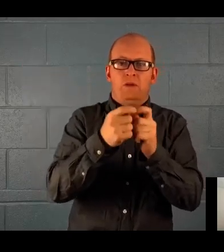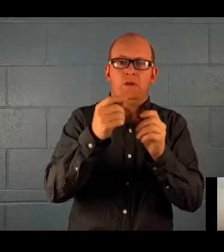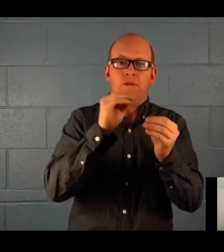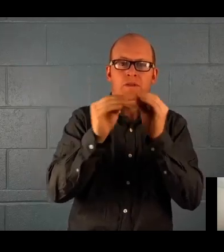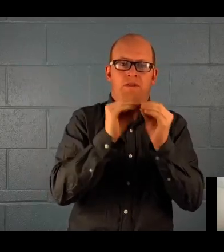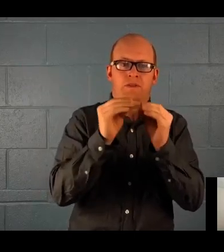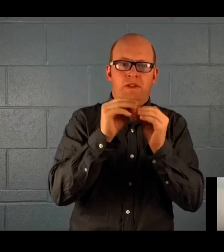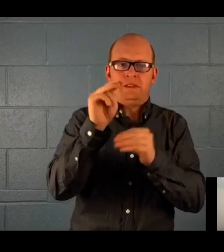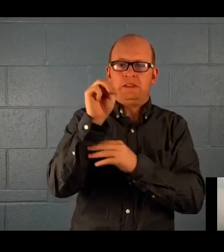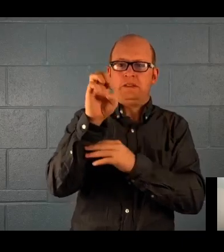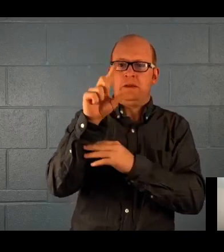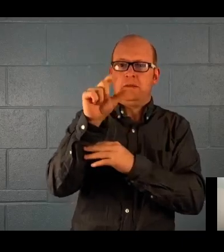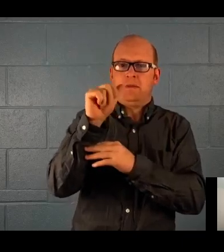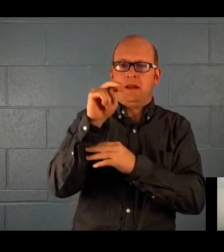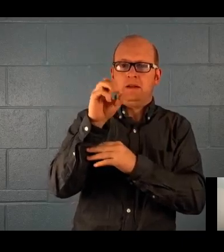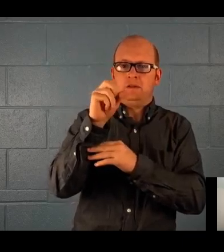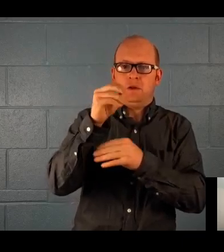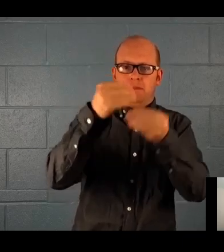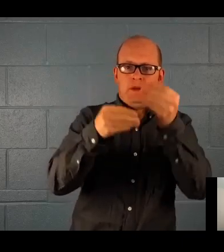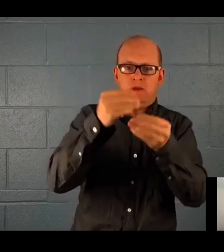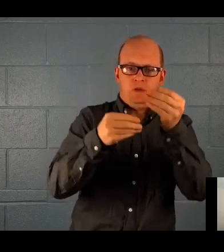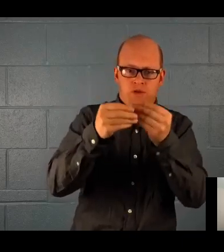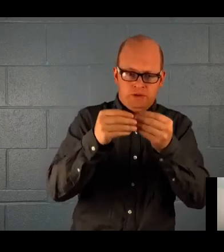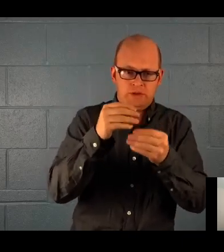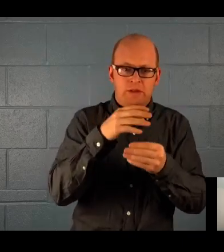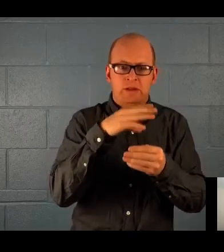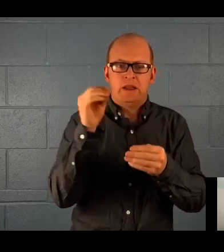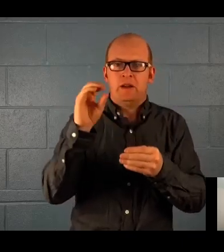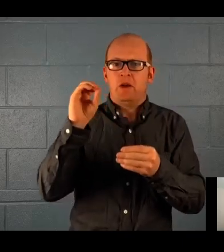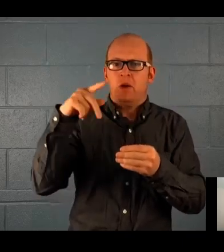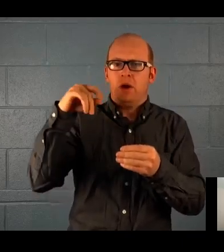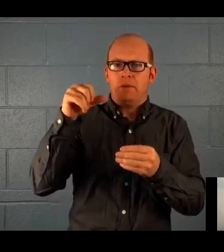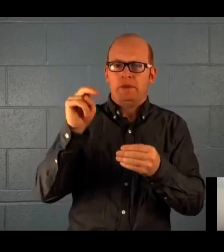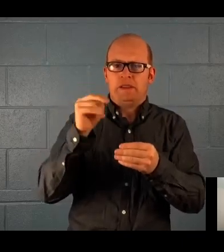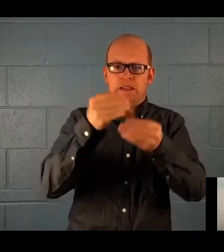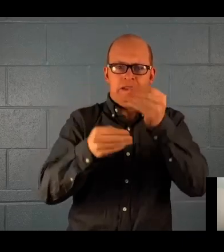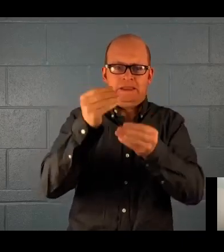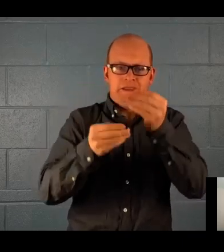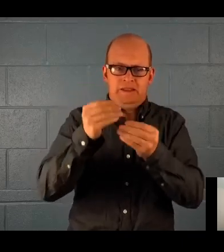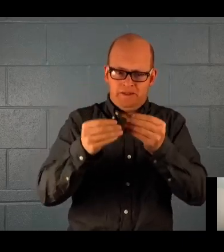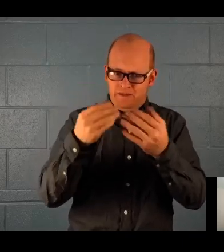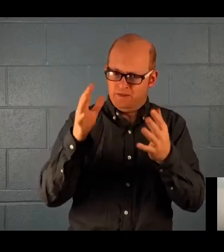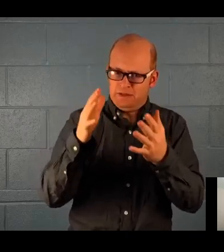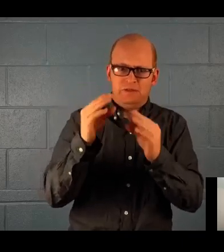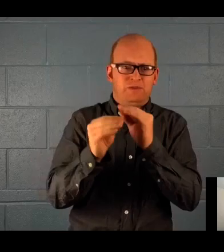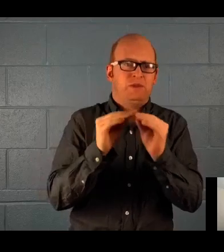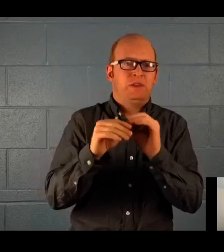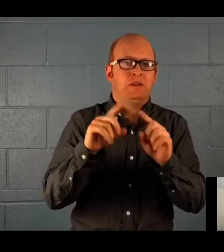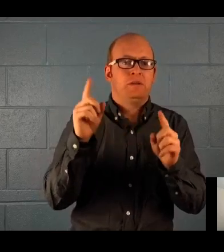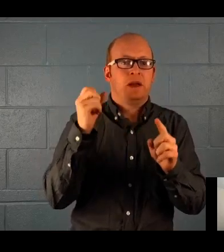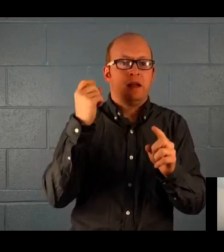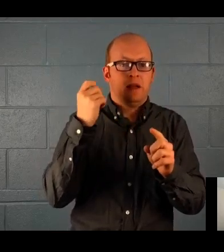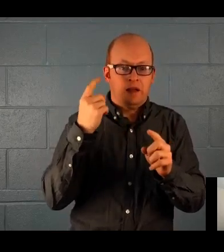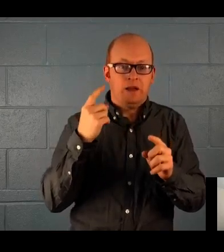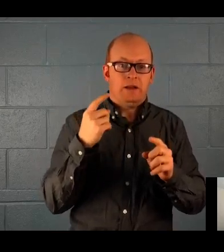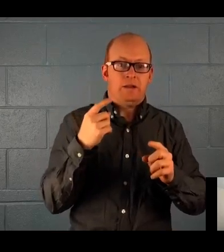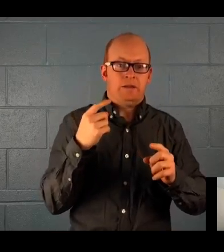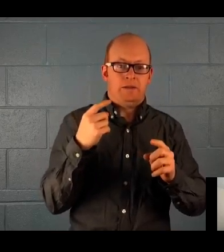and opsin trafficking defect phenotype, that we discussed briefly before. And this was a very exciting proof of concept.